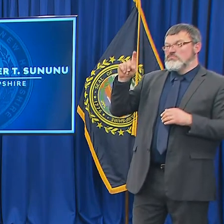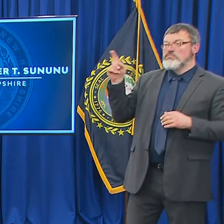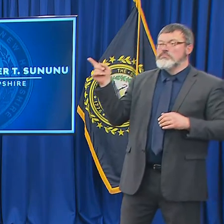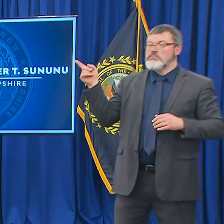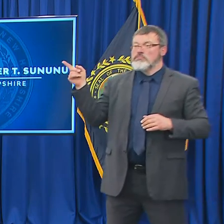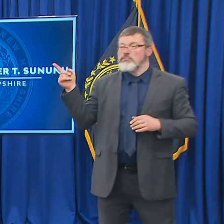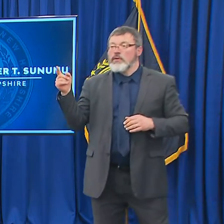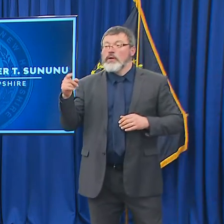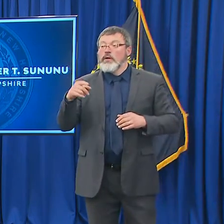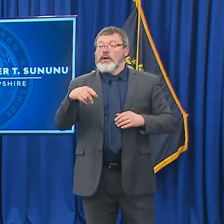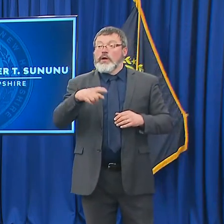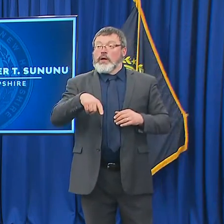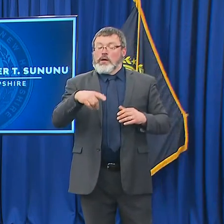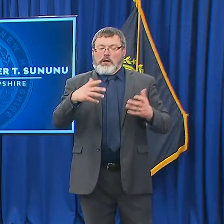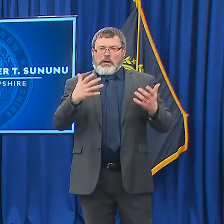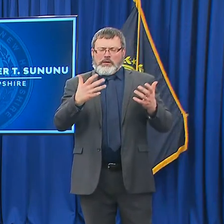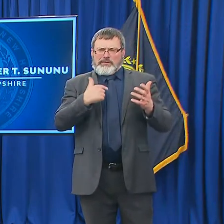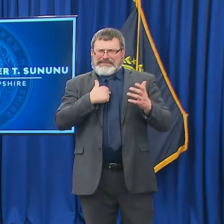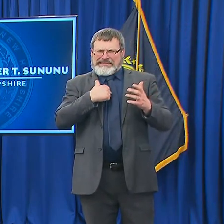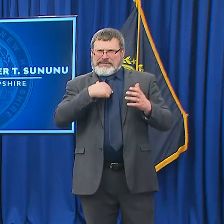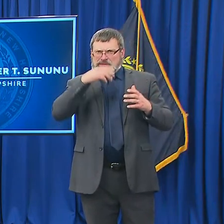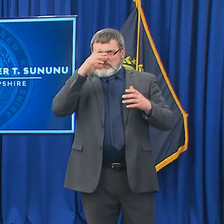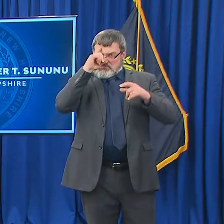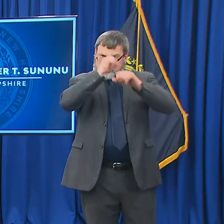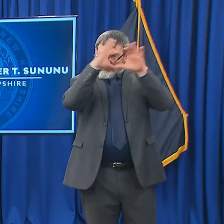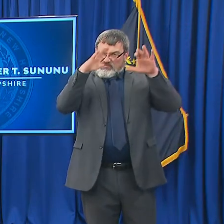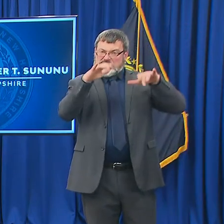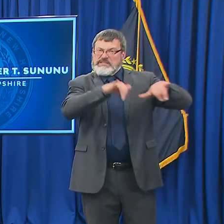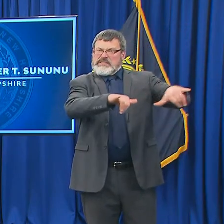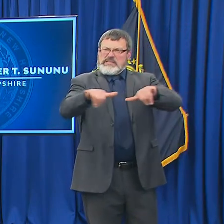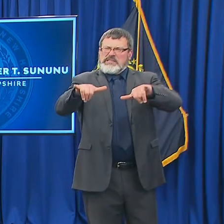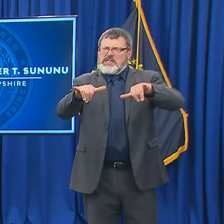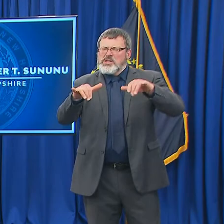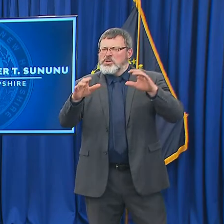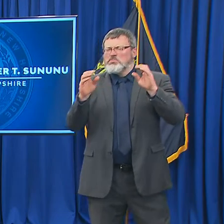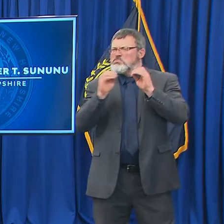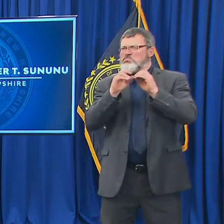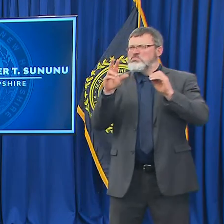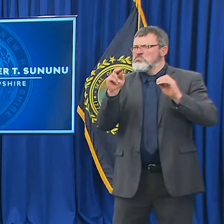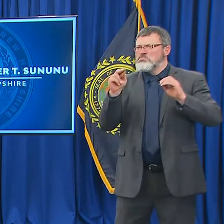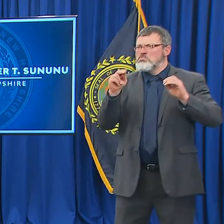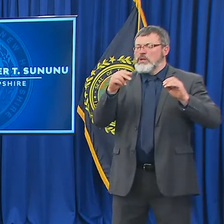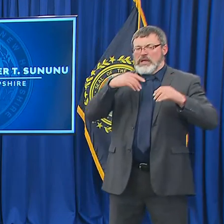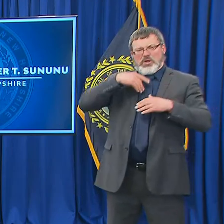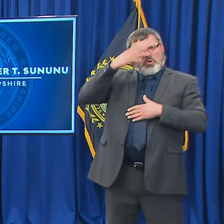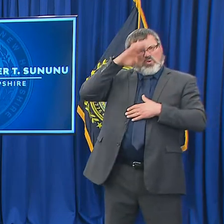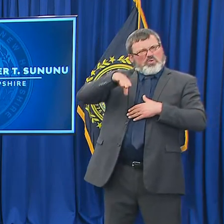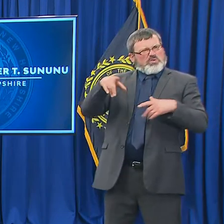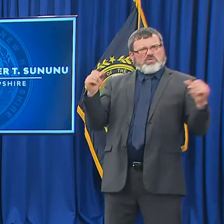Our next question comes from Donna Jordan with the Kohlberg Chronicle's Donna.